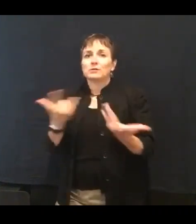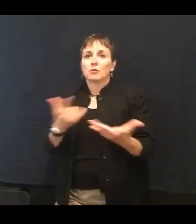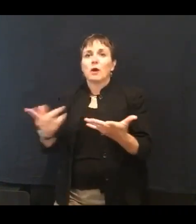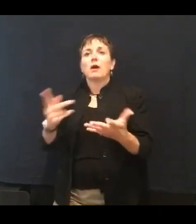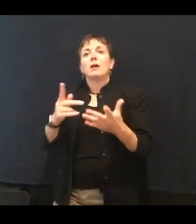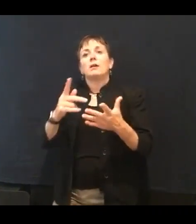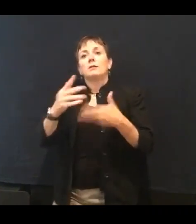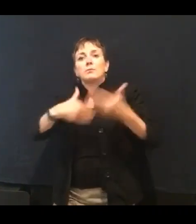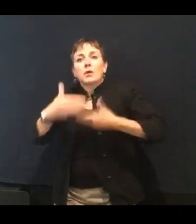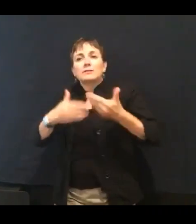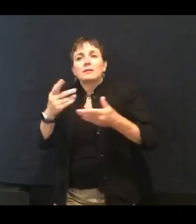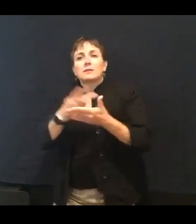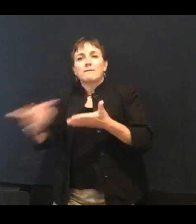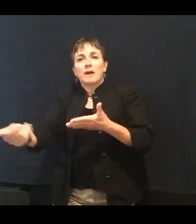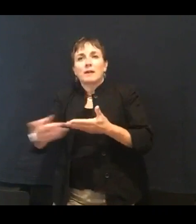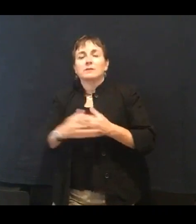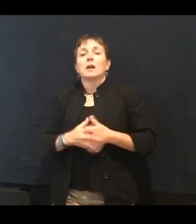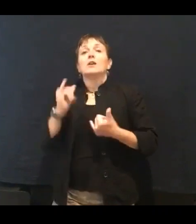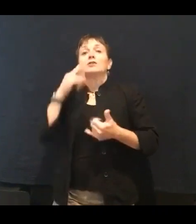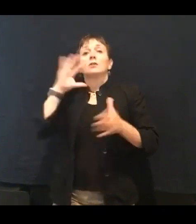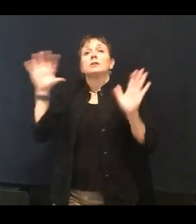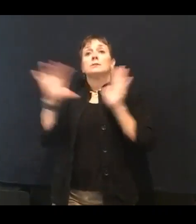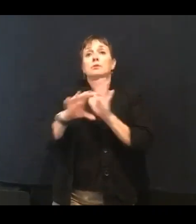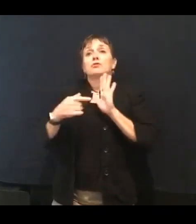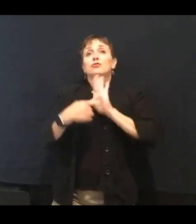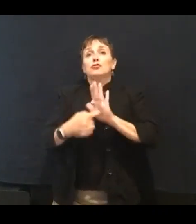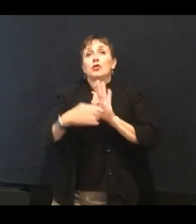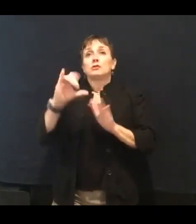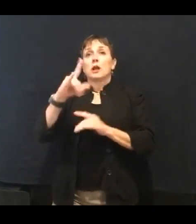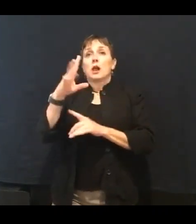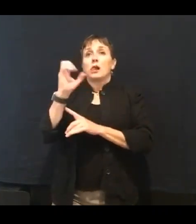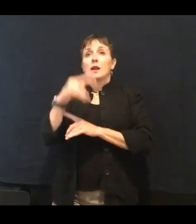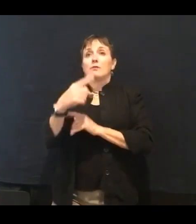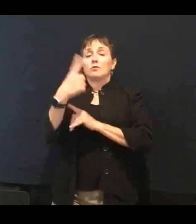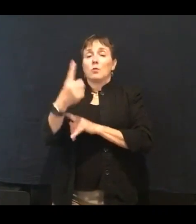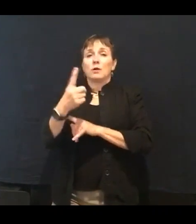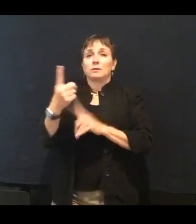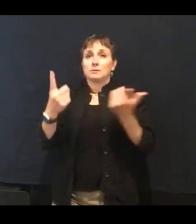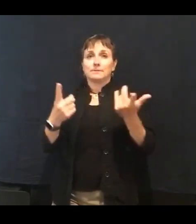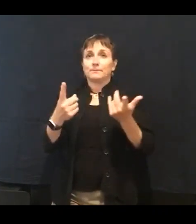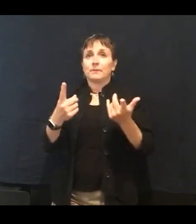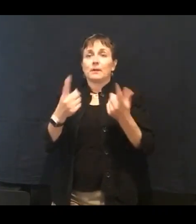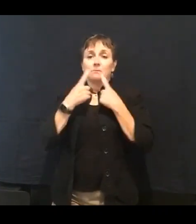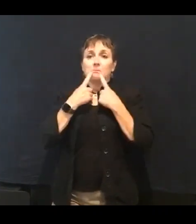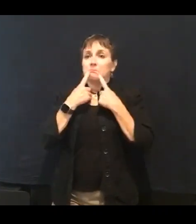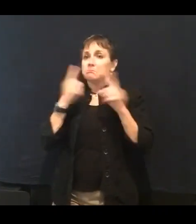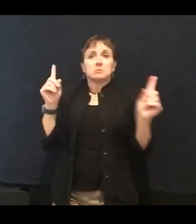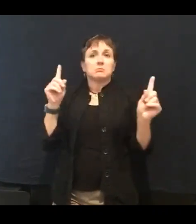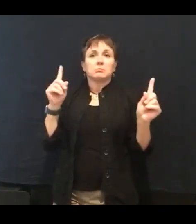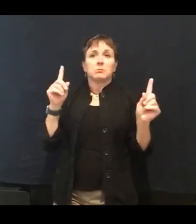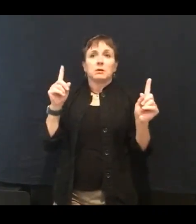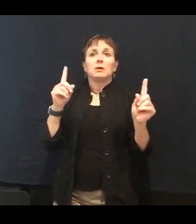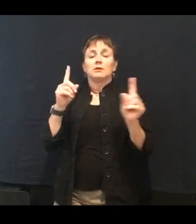diagram illustrates clarin-1's failure to translocate to the cell's surface.